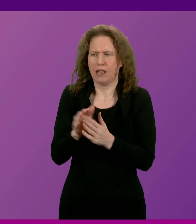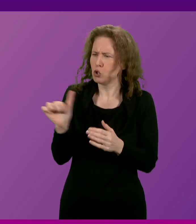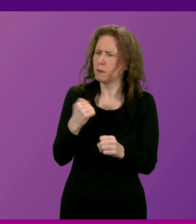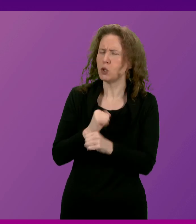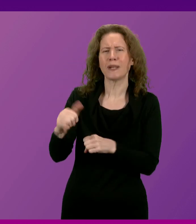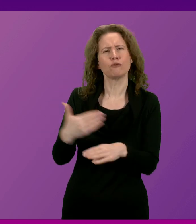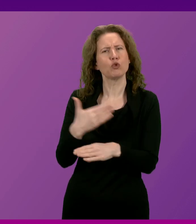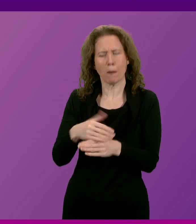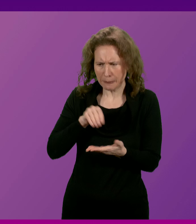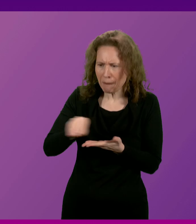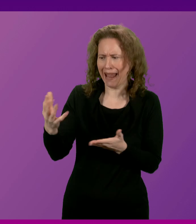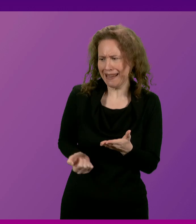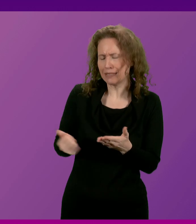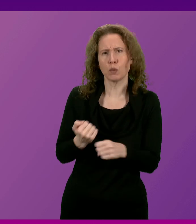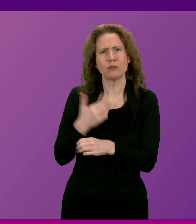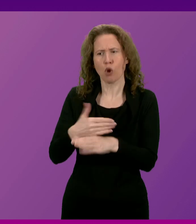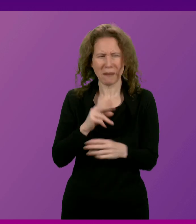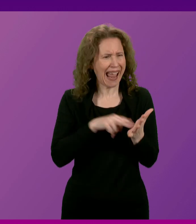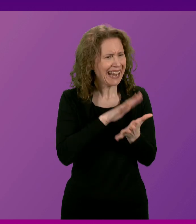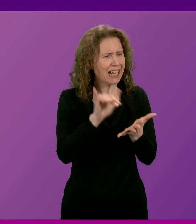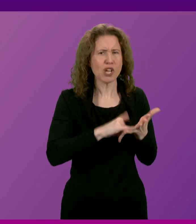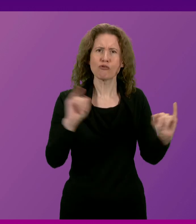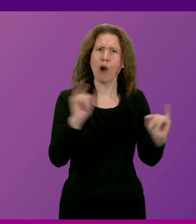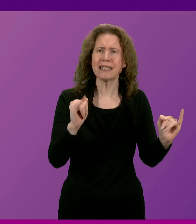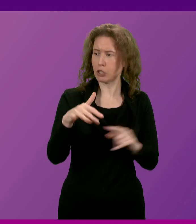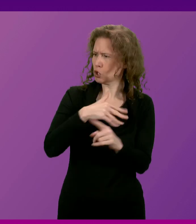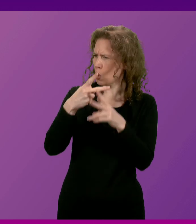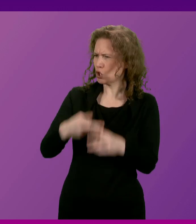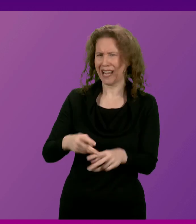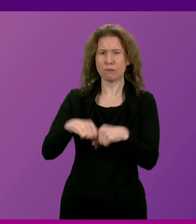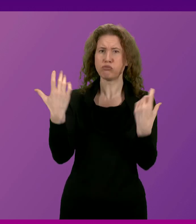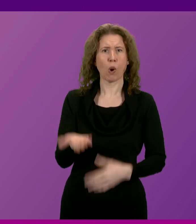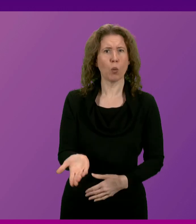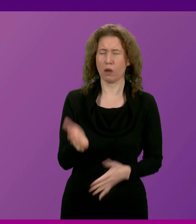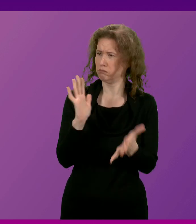Scotland’s national health service is in crisis, and social care is broken. For years,